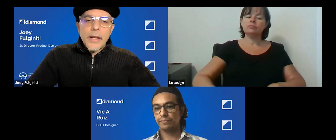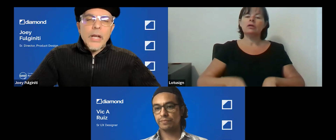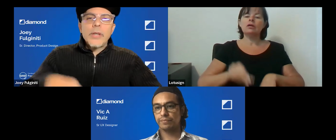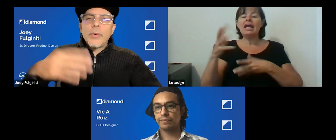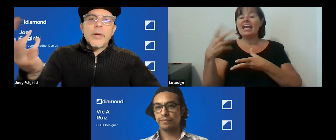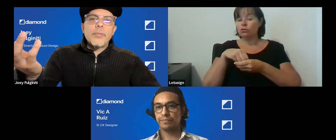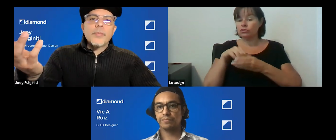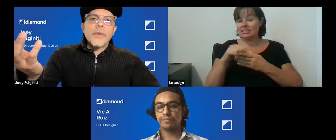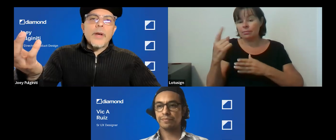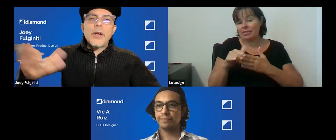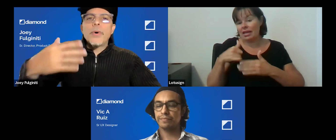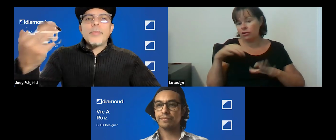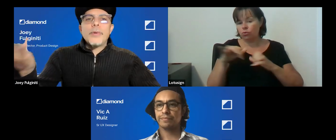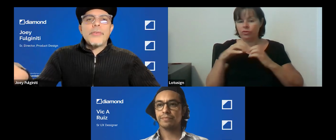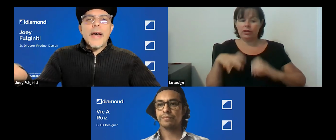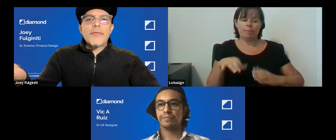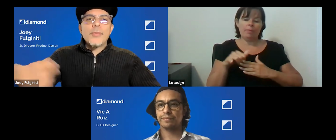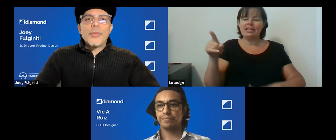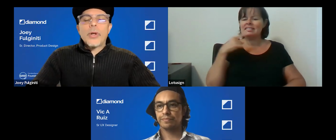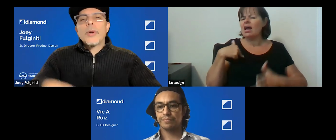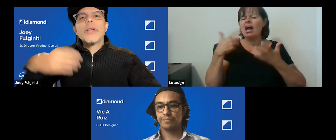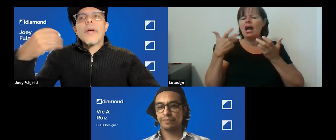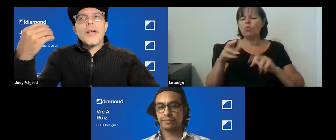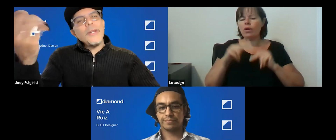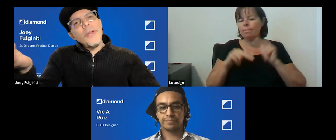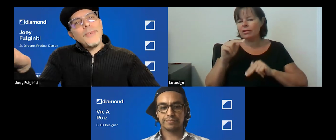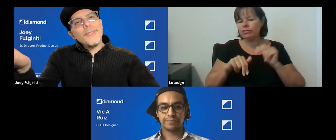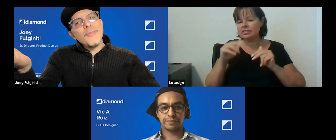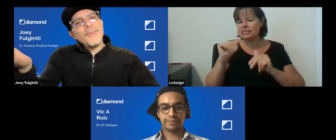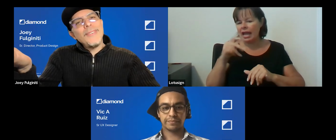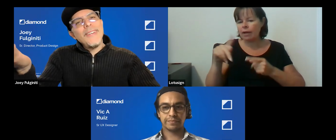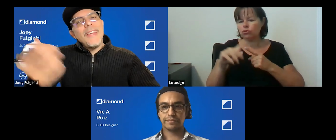I only want to I don't want to build this app for mobile or I only want to build it for mobile